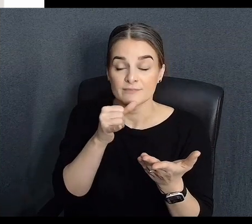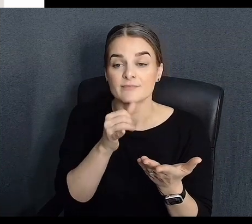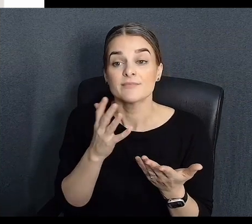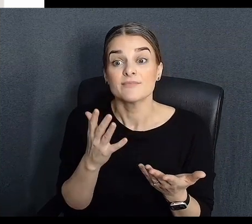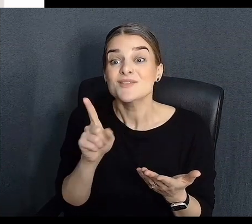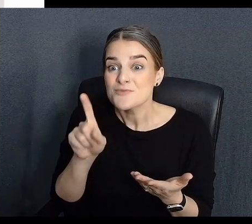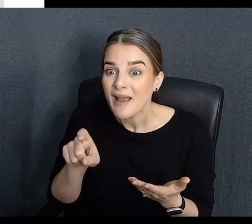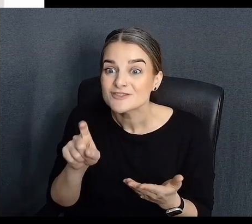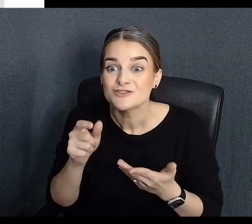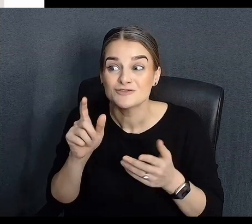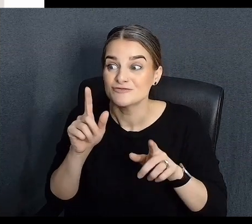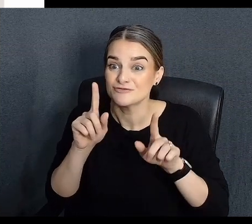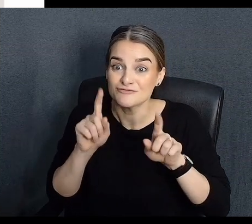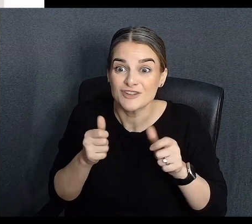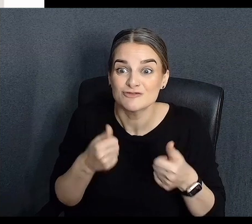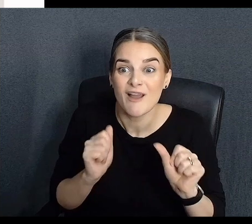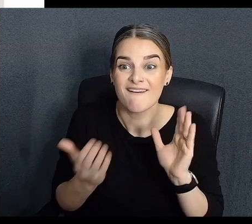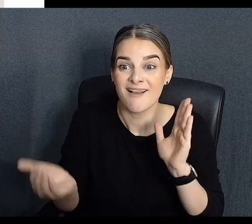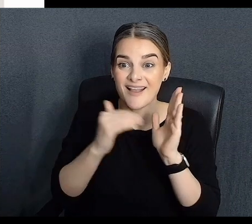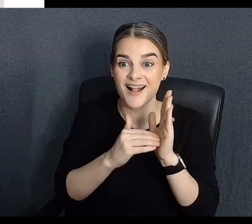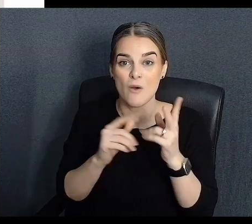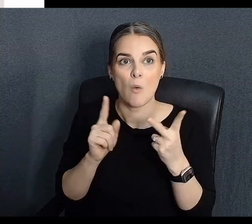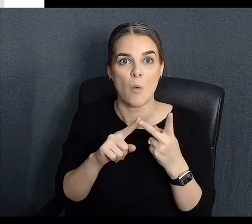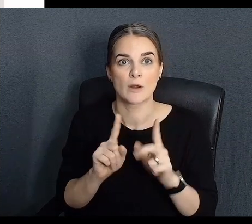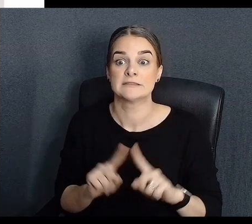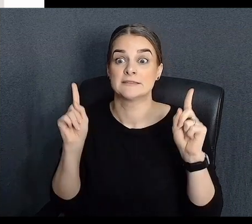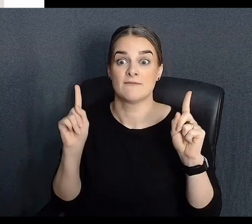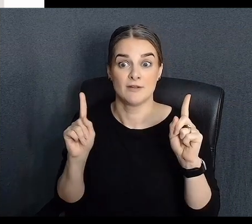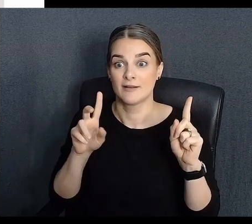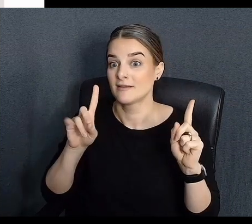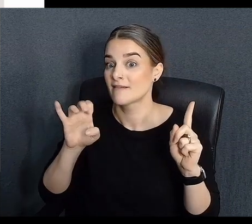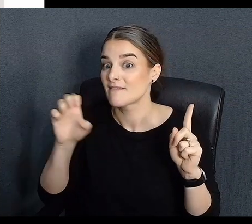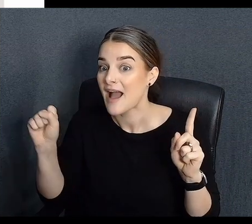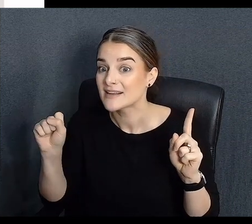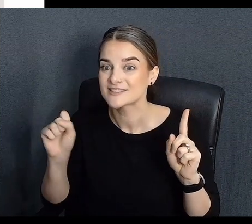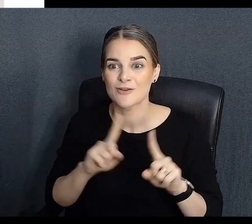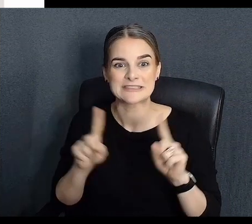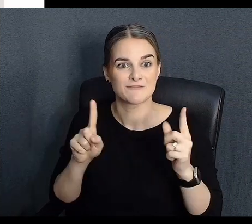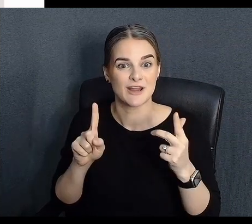or do try a completely different device, or go in a different direction, that's not time wasted.